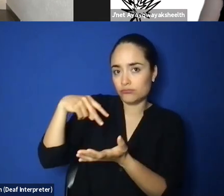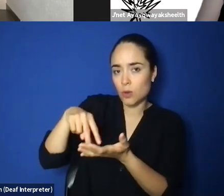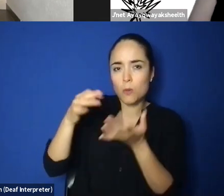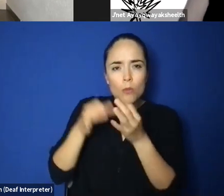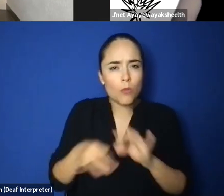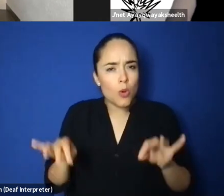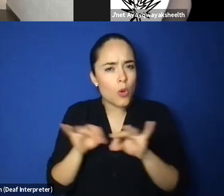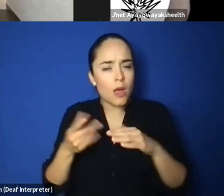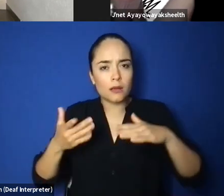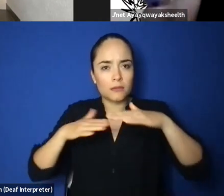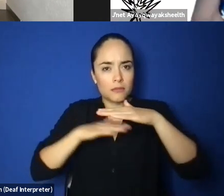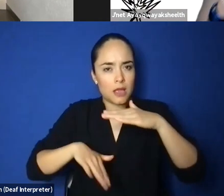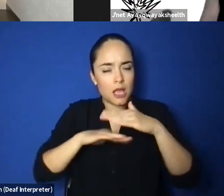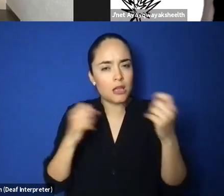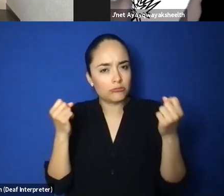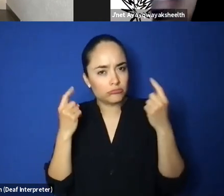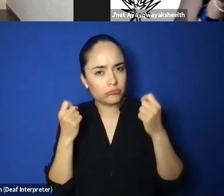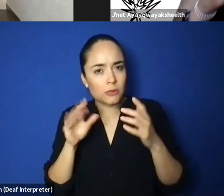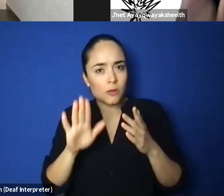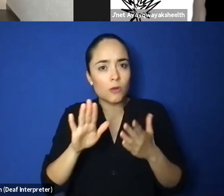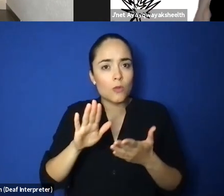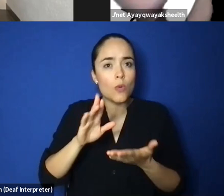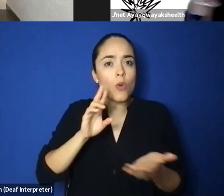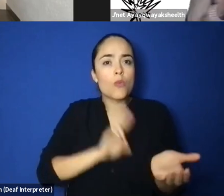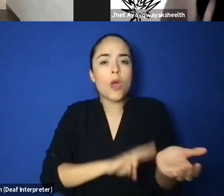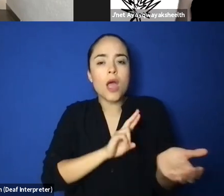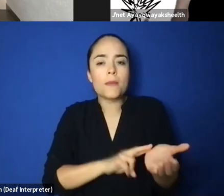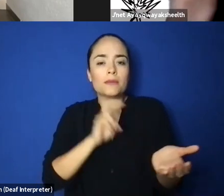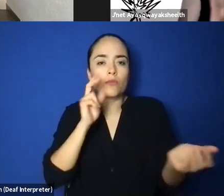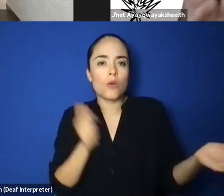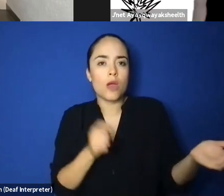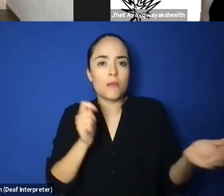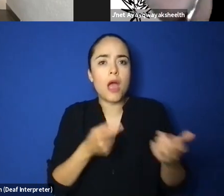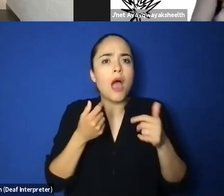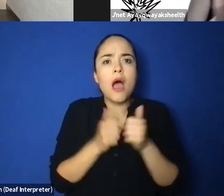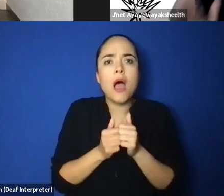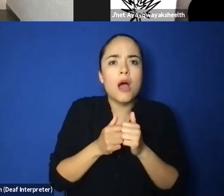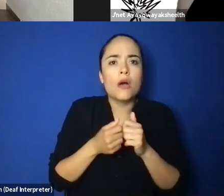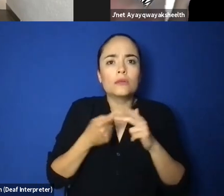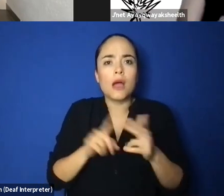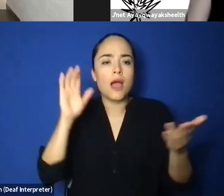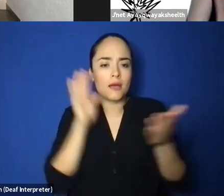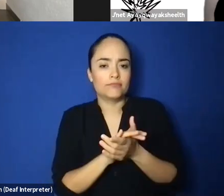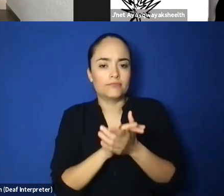with your hands clapping. So you can probably hear my mic. Just keep that tempo.